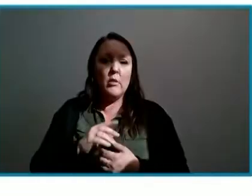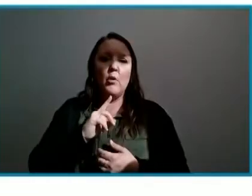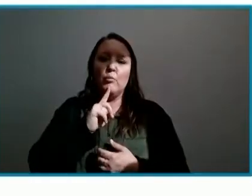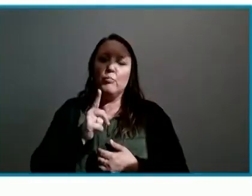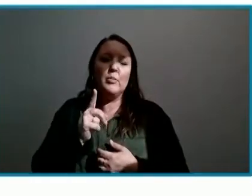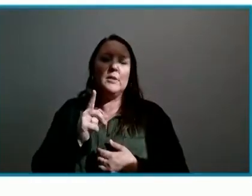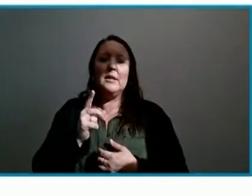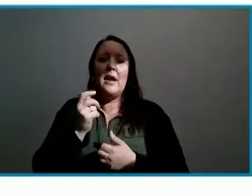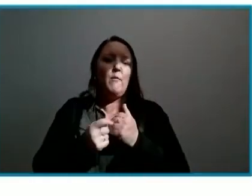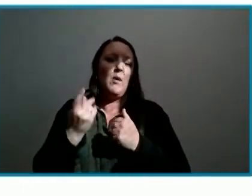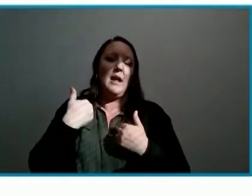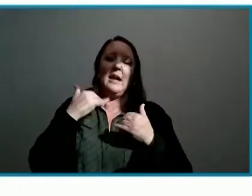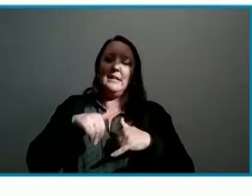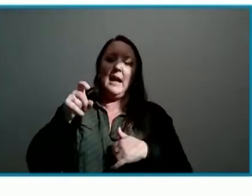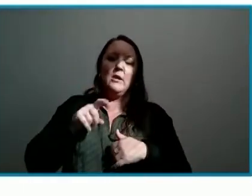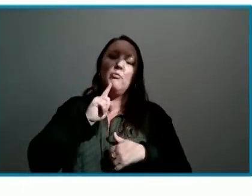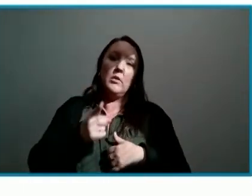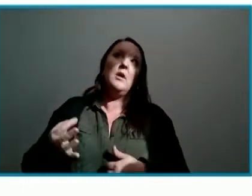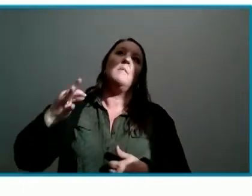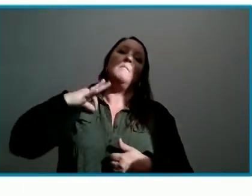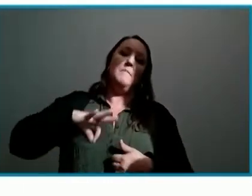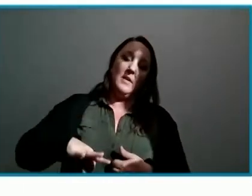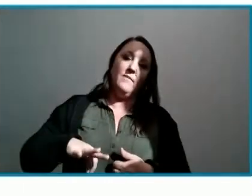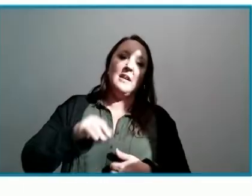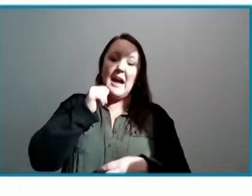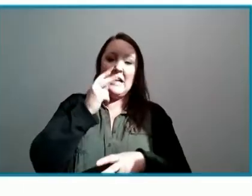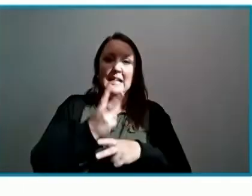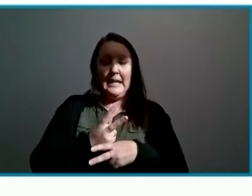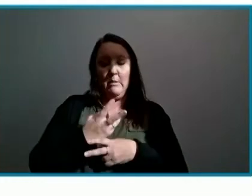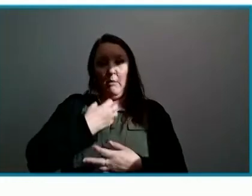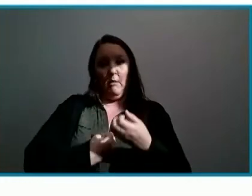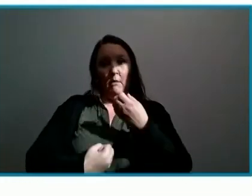it's a huge benefit to not keep all that inside. And sometimes, you know, again,